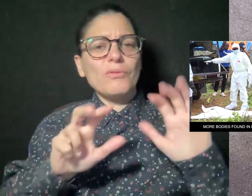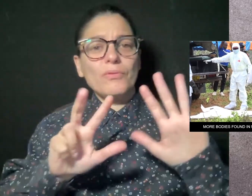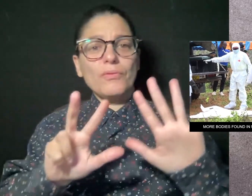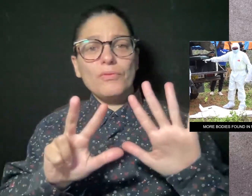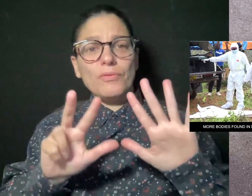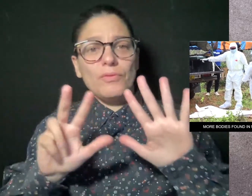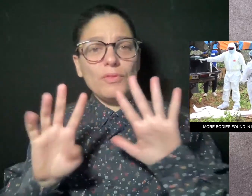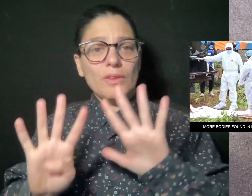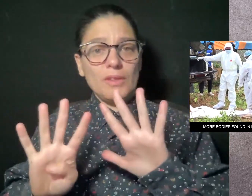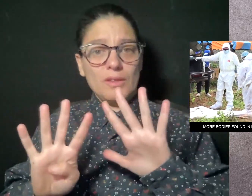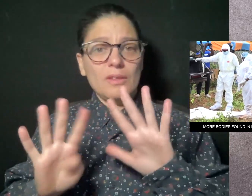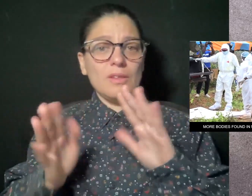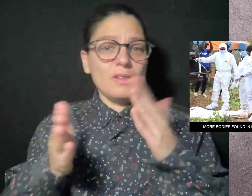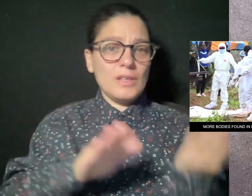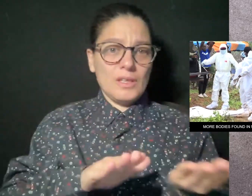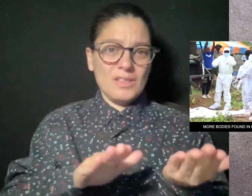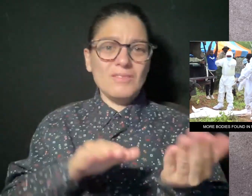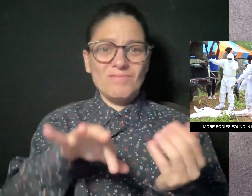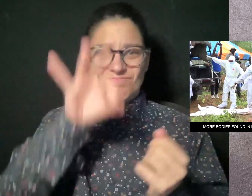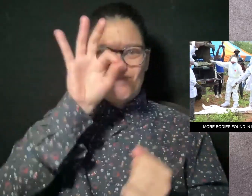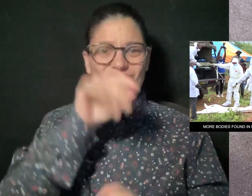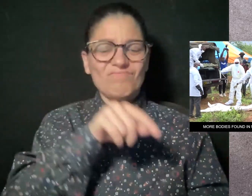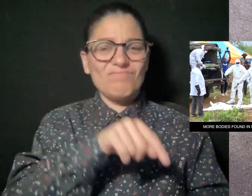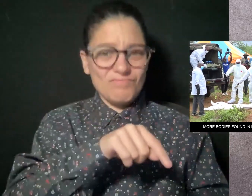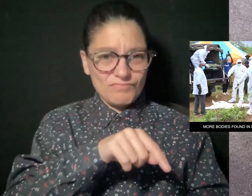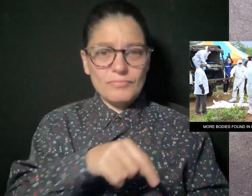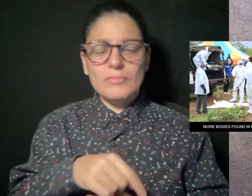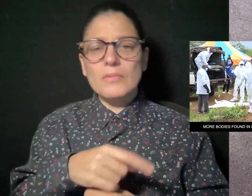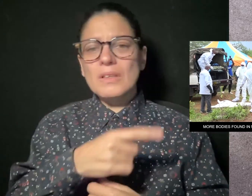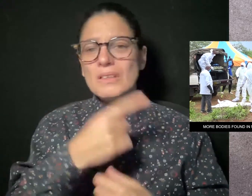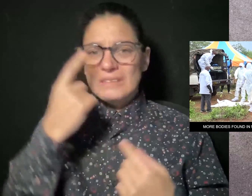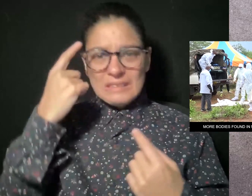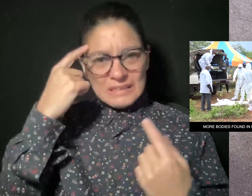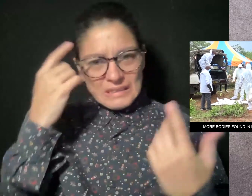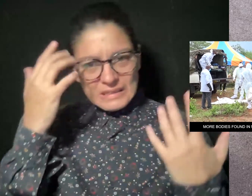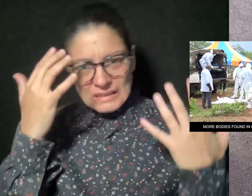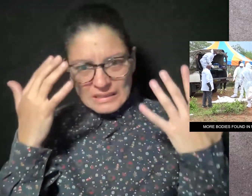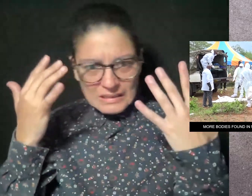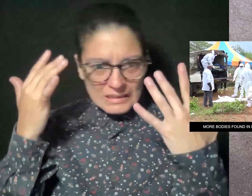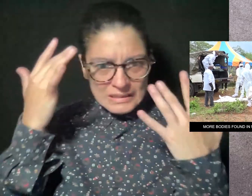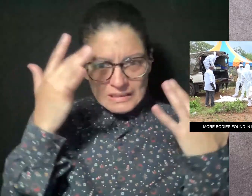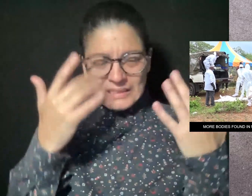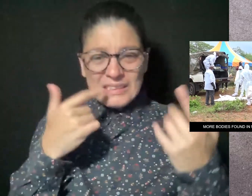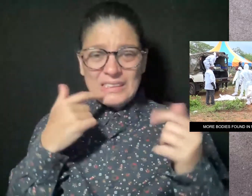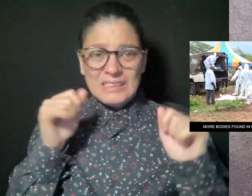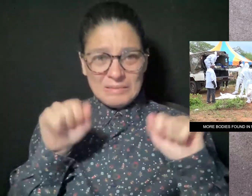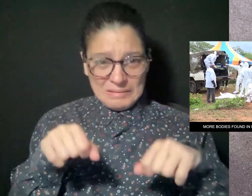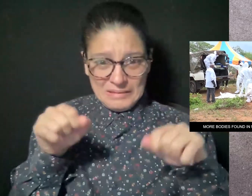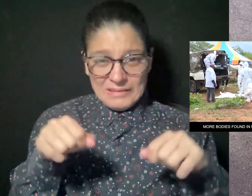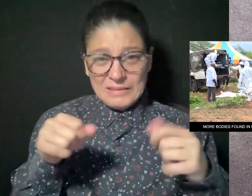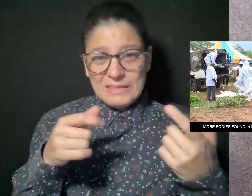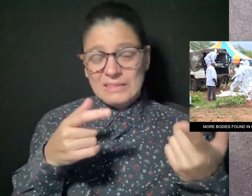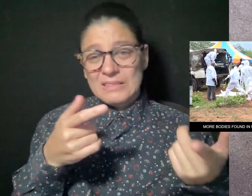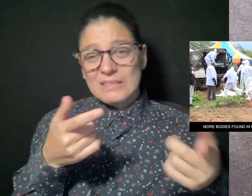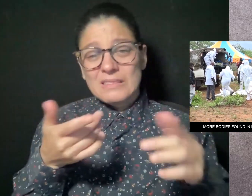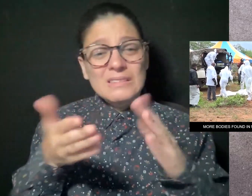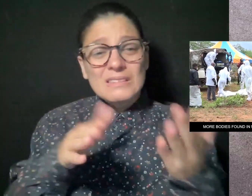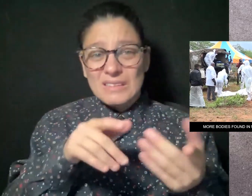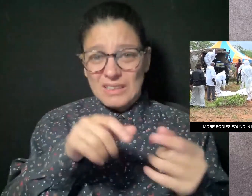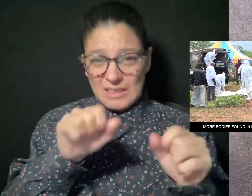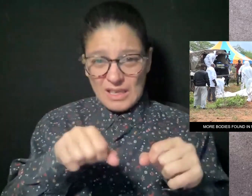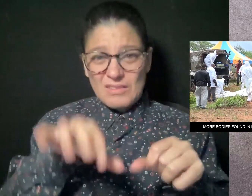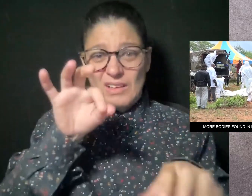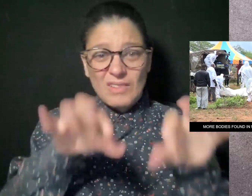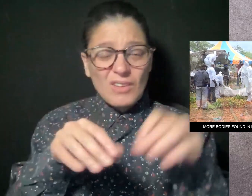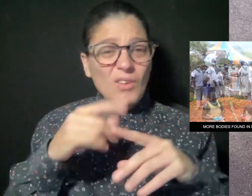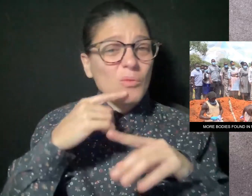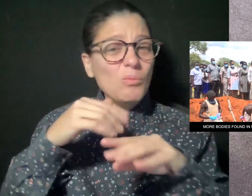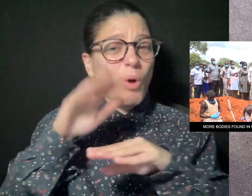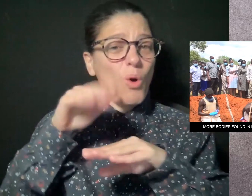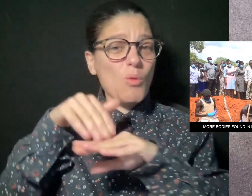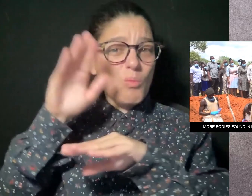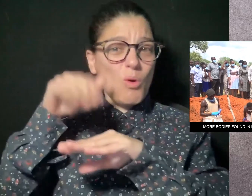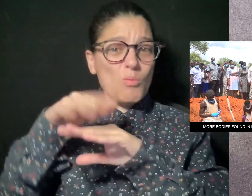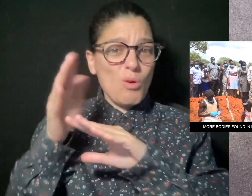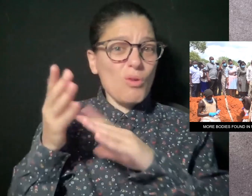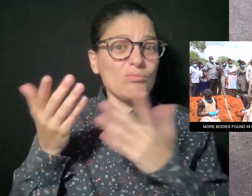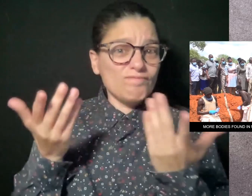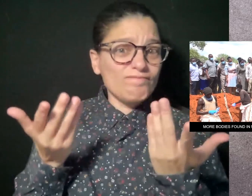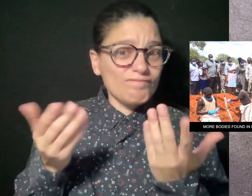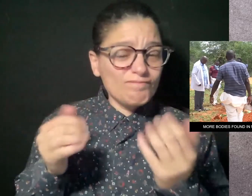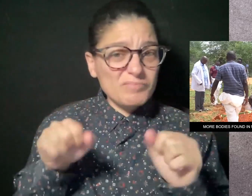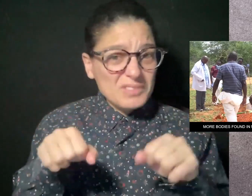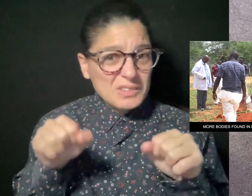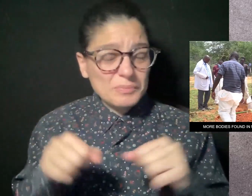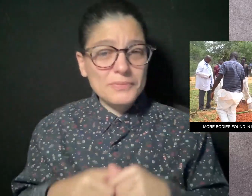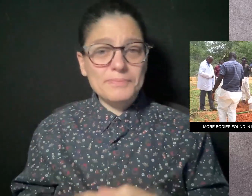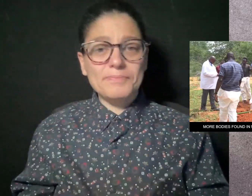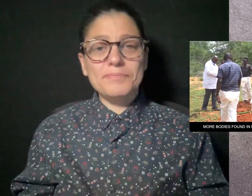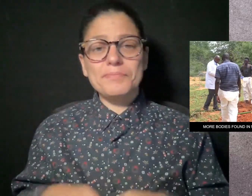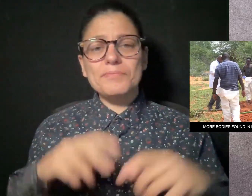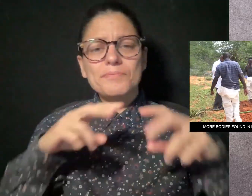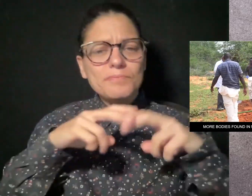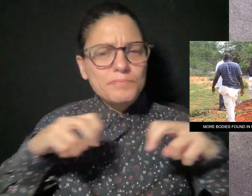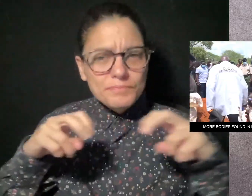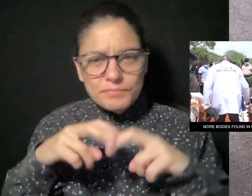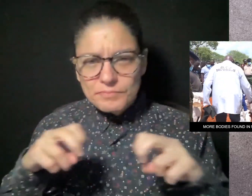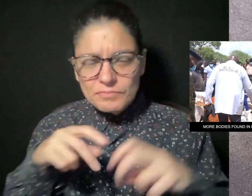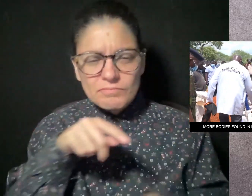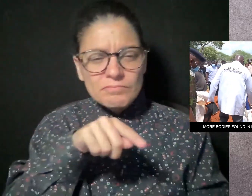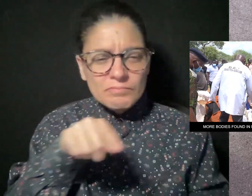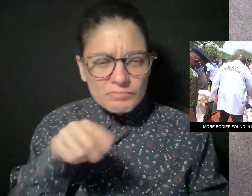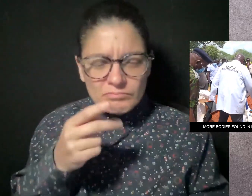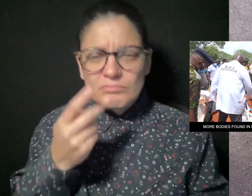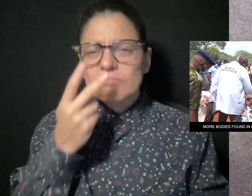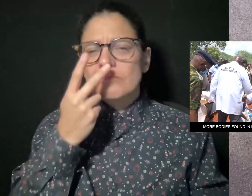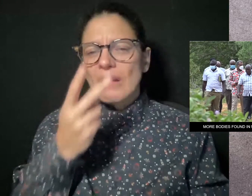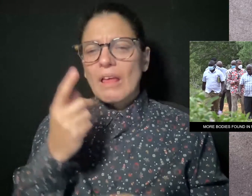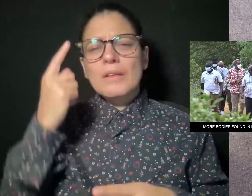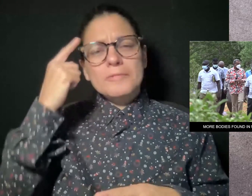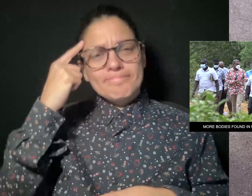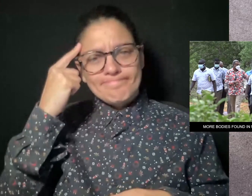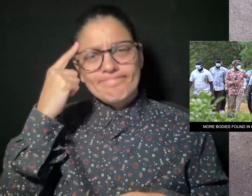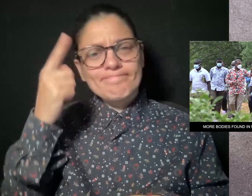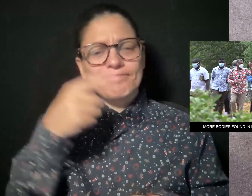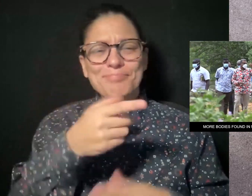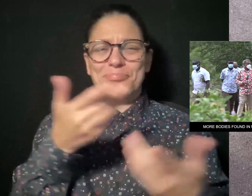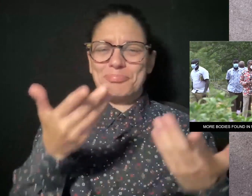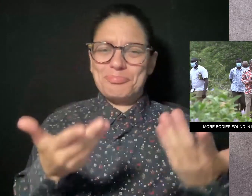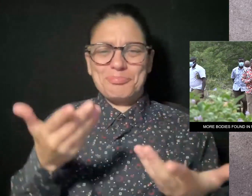have been found but there are fears that number could rise